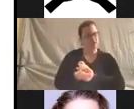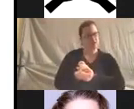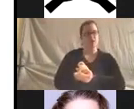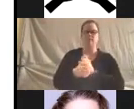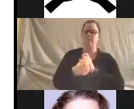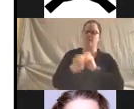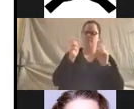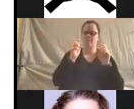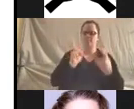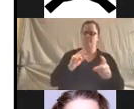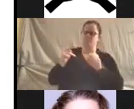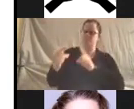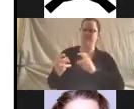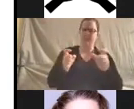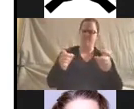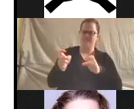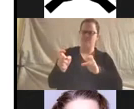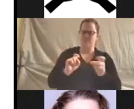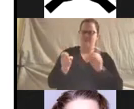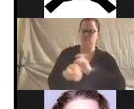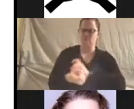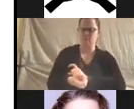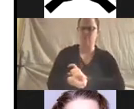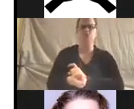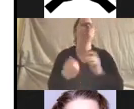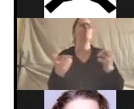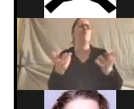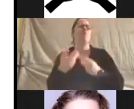around what kinds of services would the Oregon Health Plan pay for.